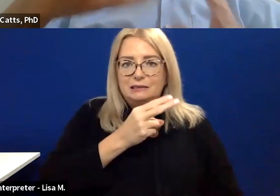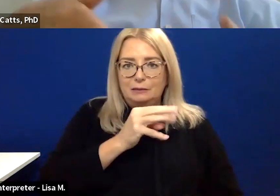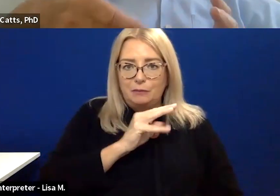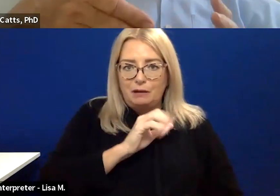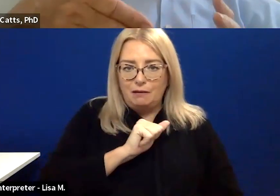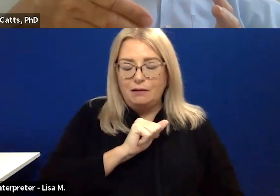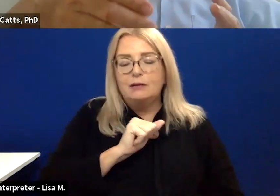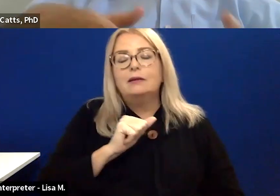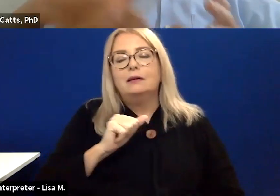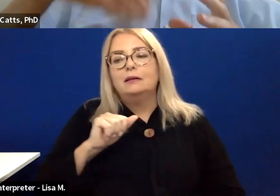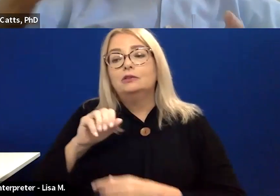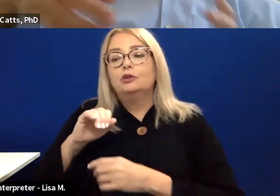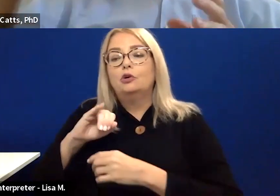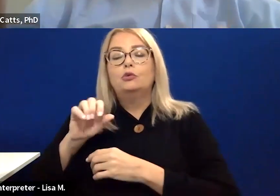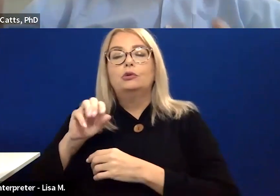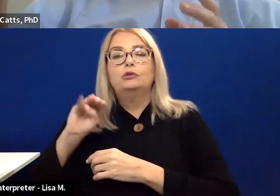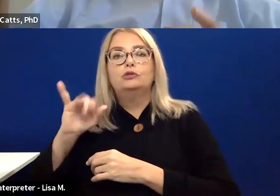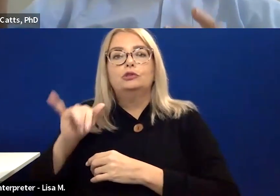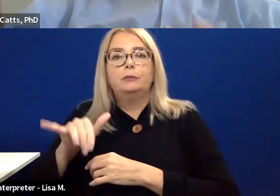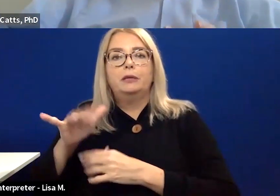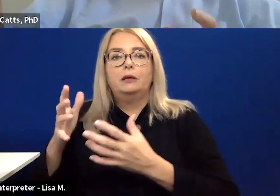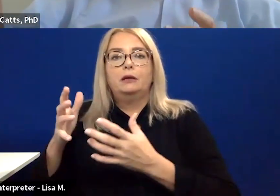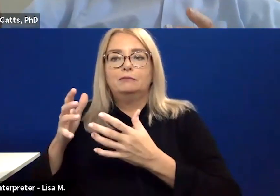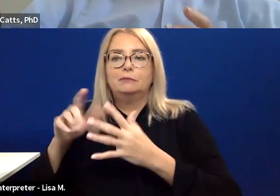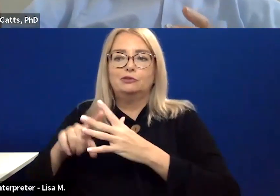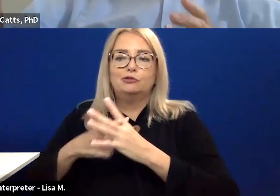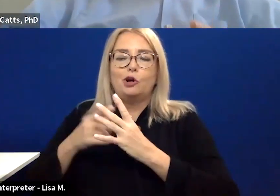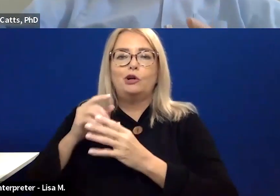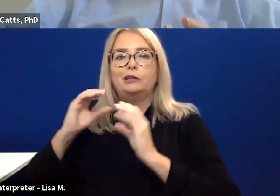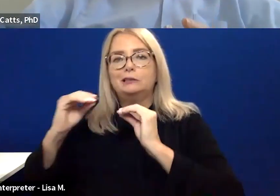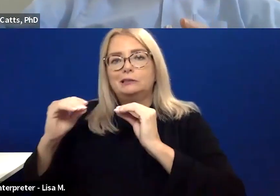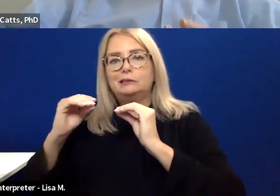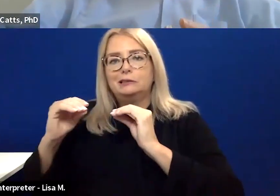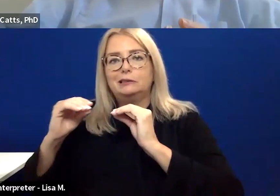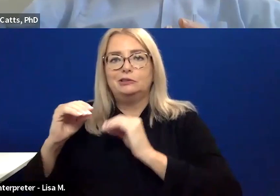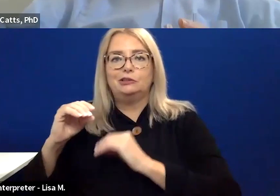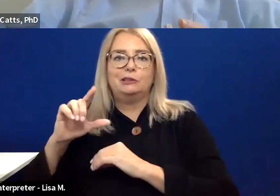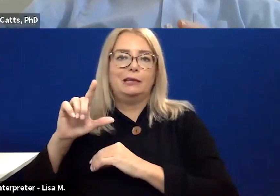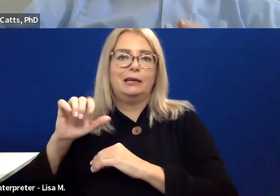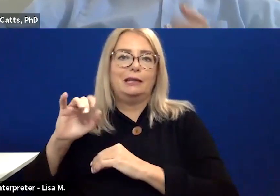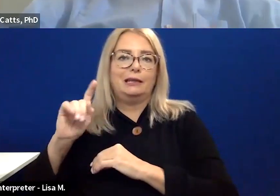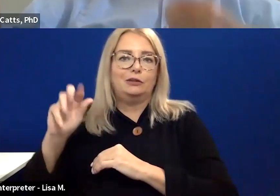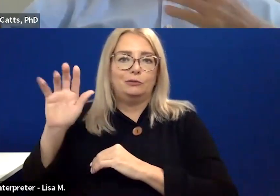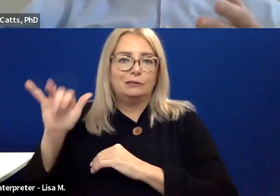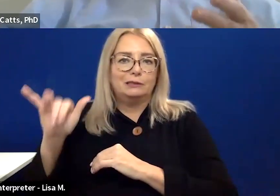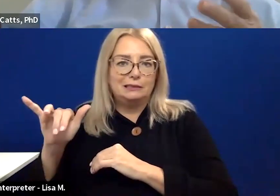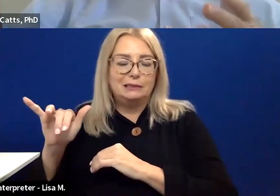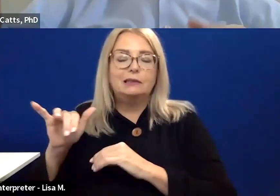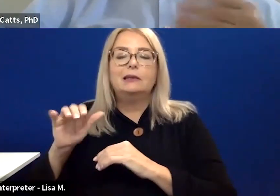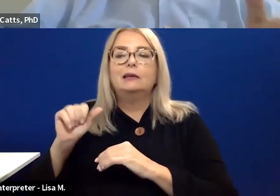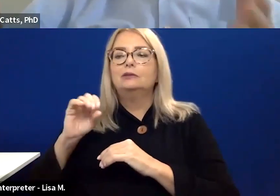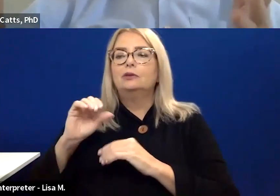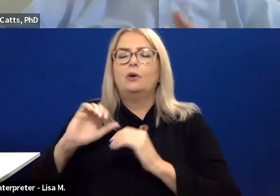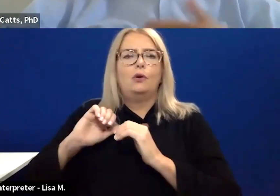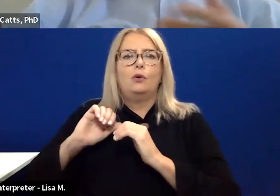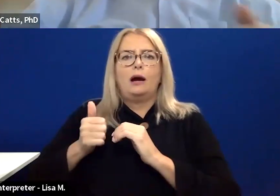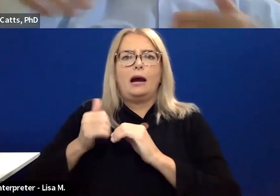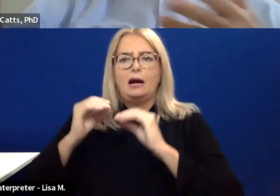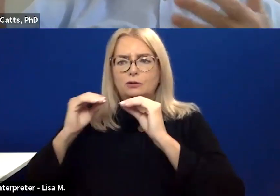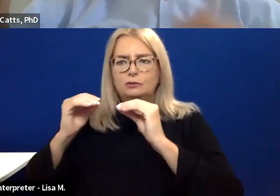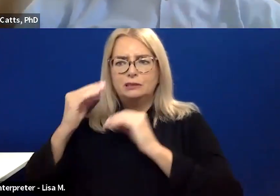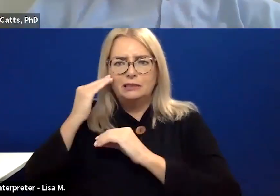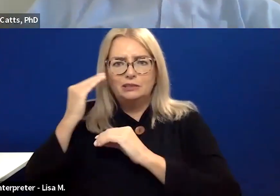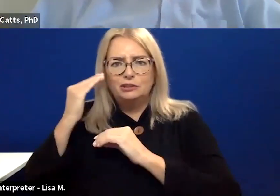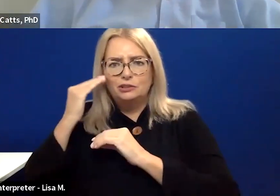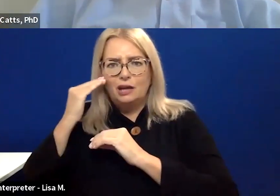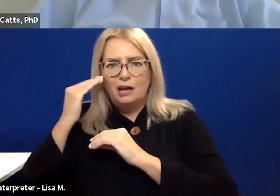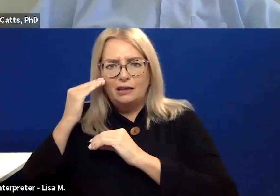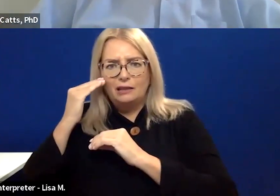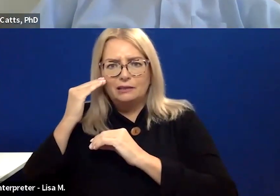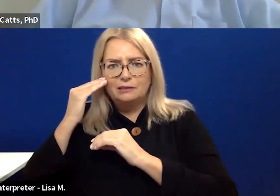evolved into is how do you best teach knowledge uh within the context of reading texts in in writing